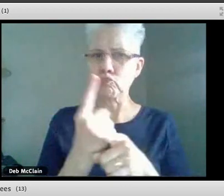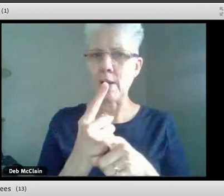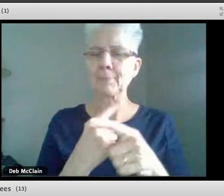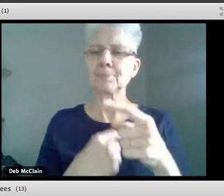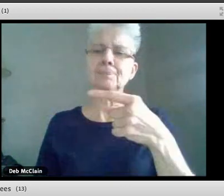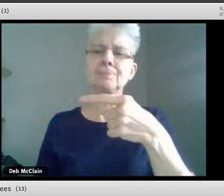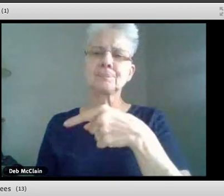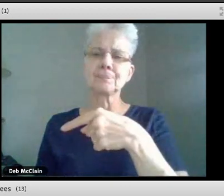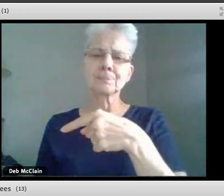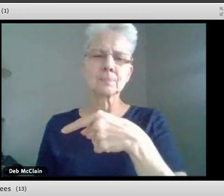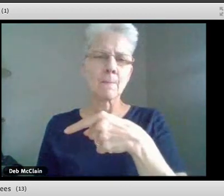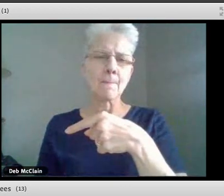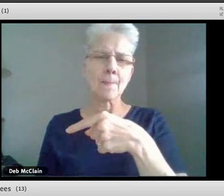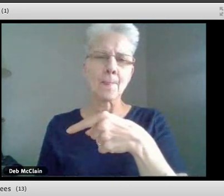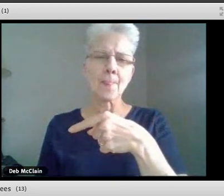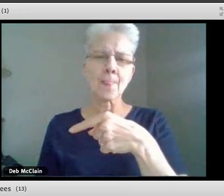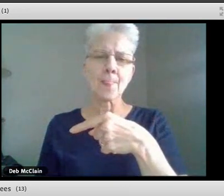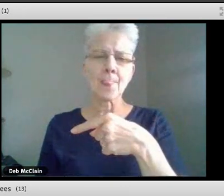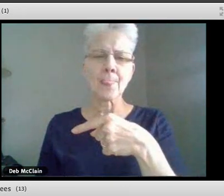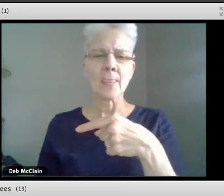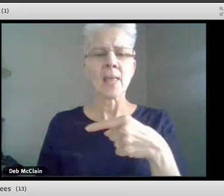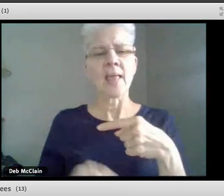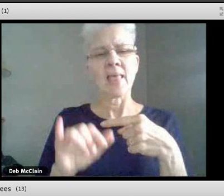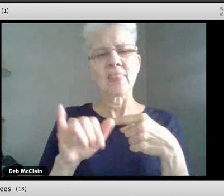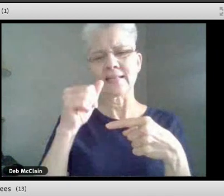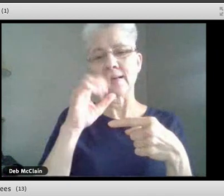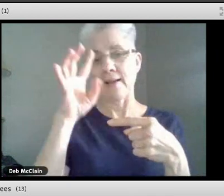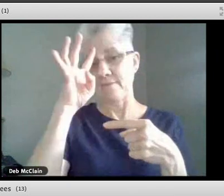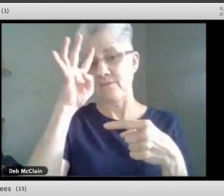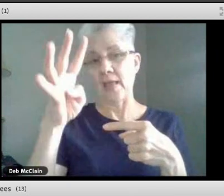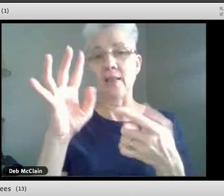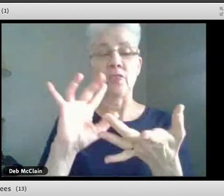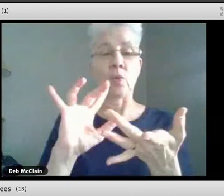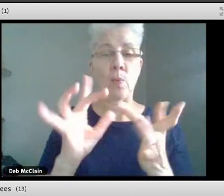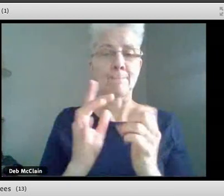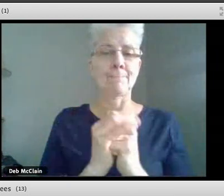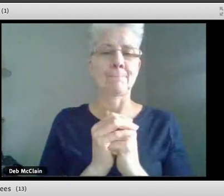Okay, so this is the guy who invented the web. It's a picture of him, and he says,